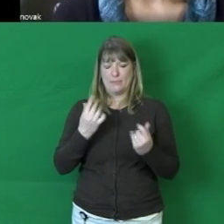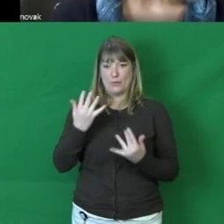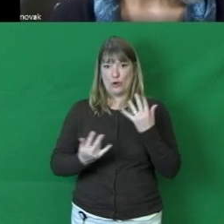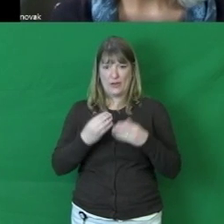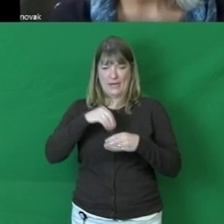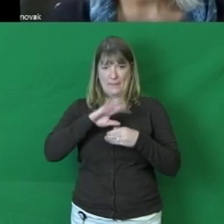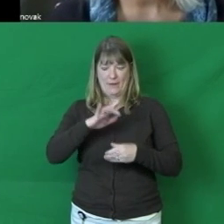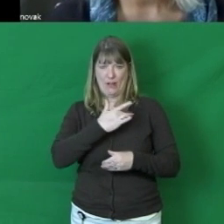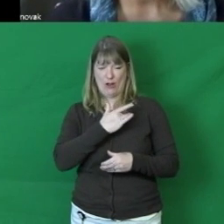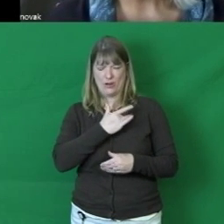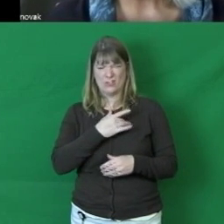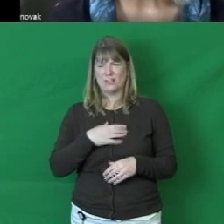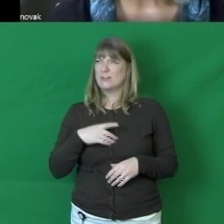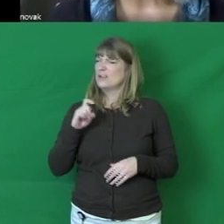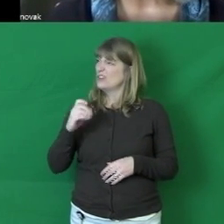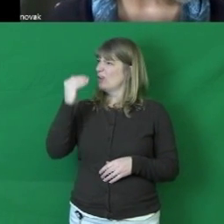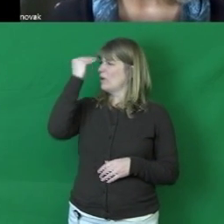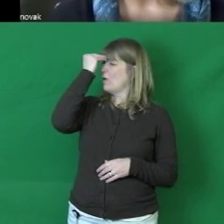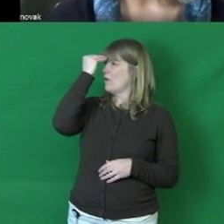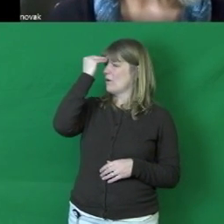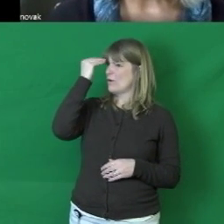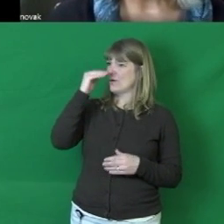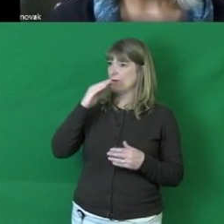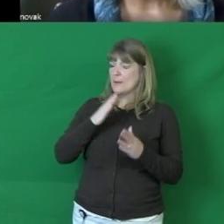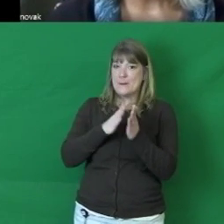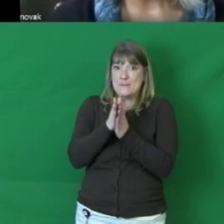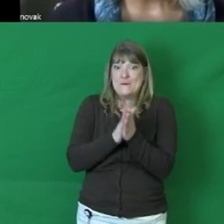to rely on context to know whether it's a passionate,